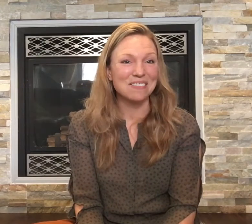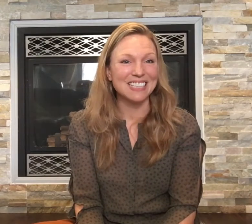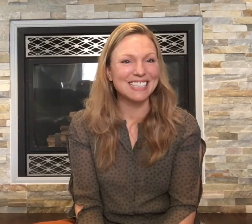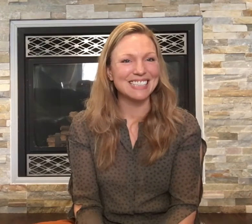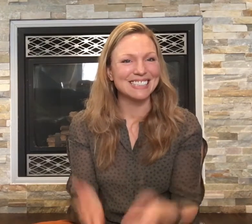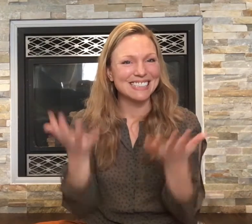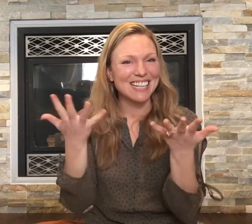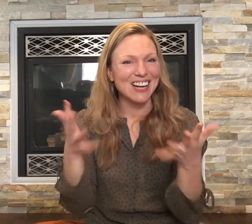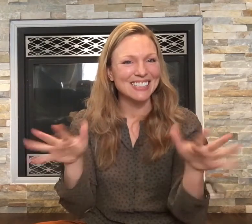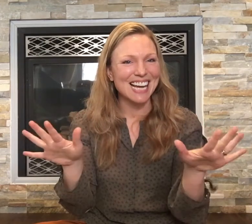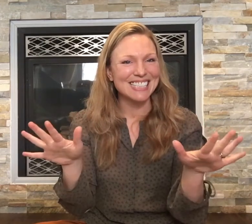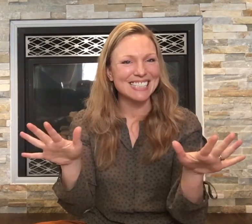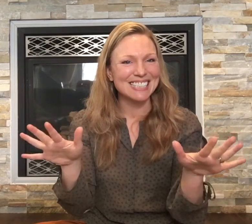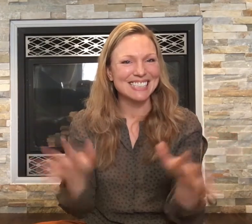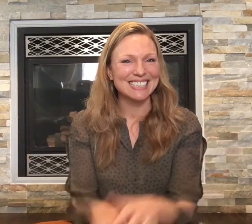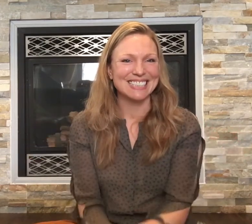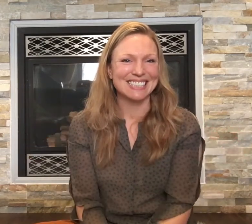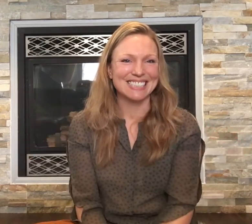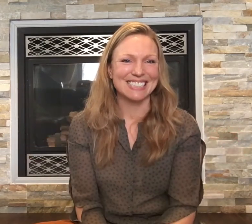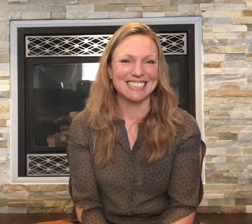Very good, ALL DONE. PLEASE LIKE & SUBSCRIBE.